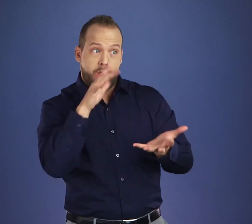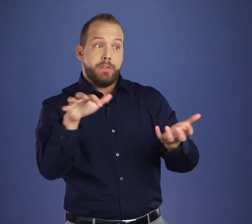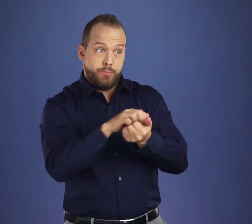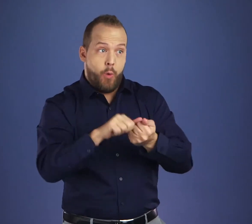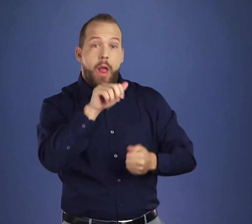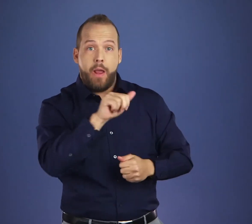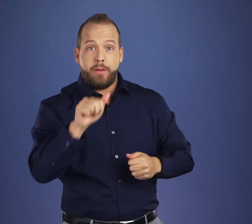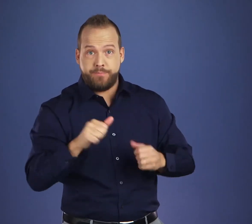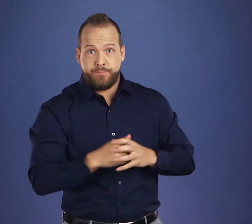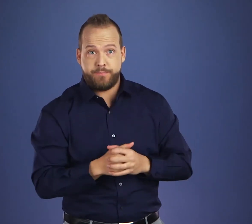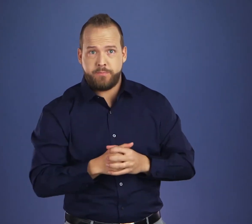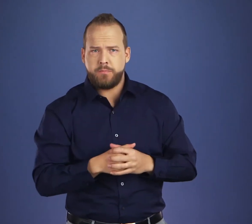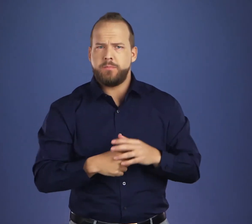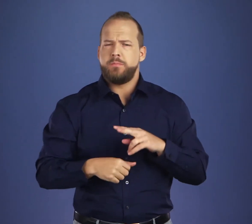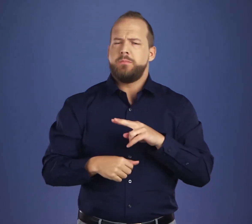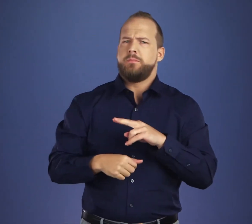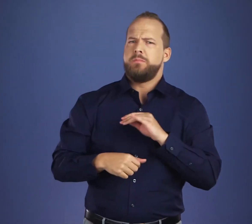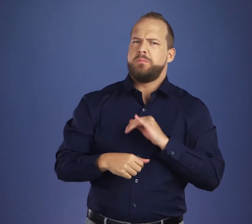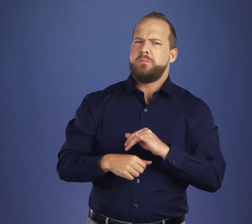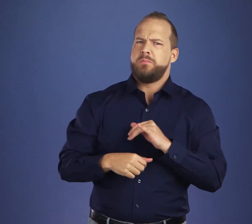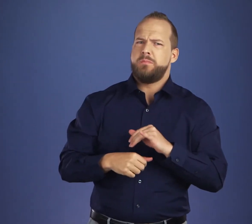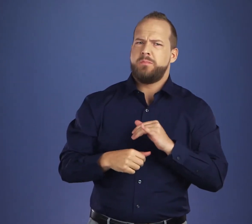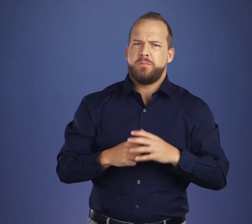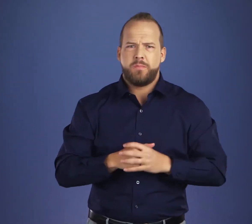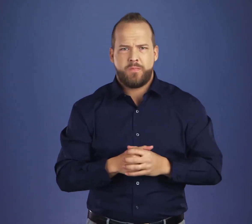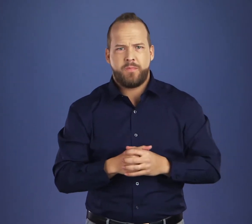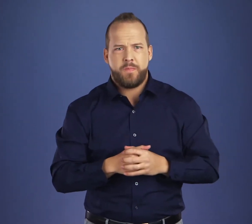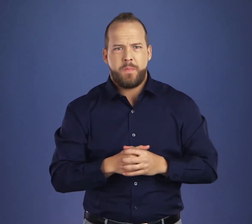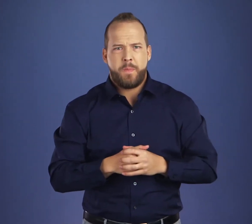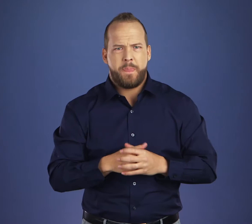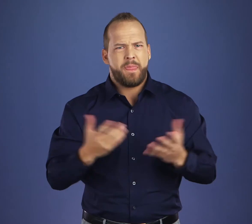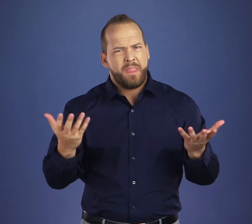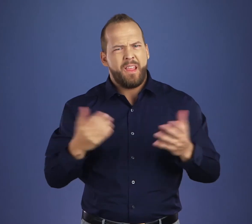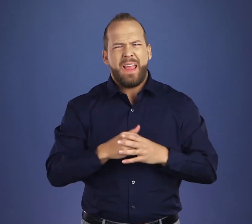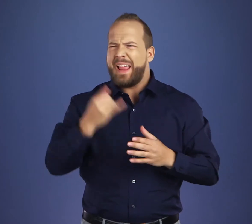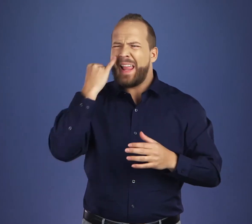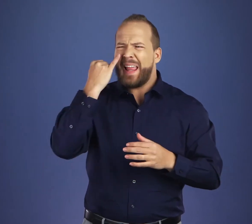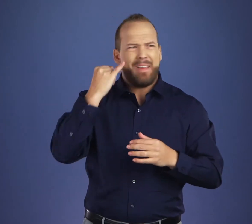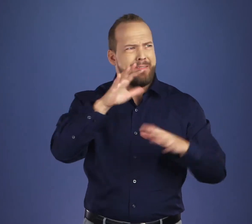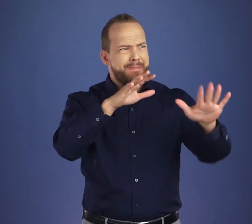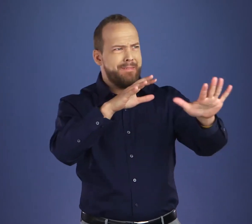Any others would surely destroy us. Besides, if we took in those odd ones,